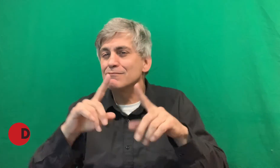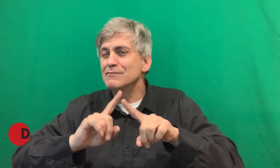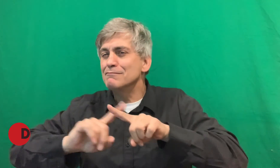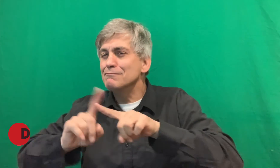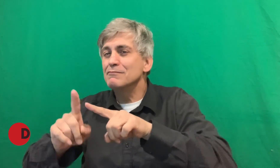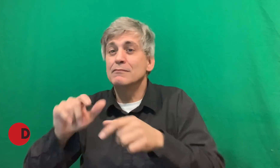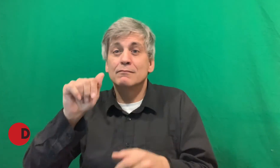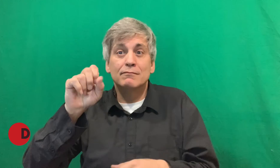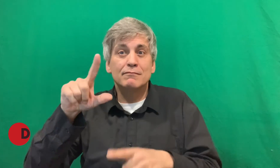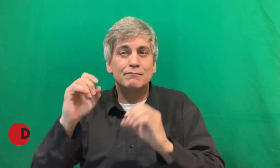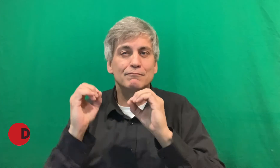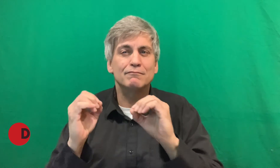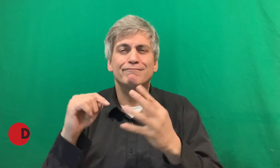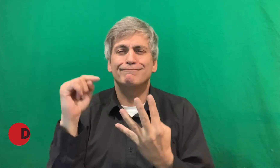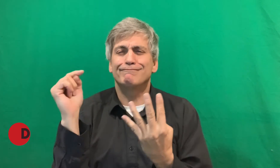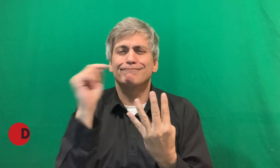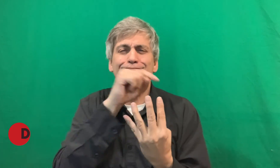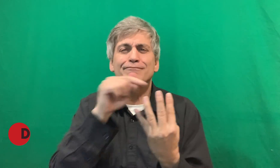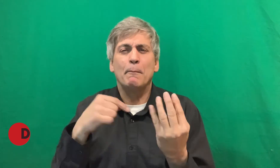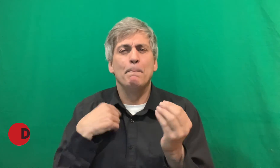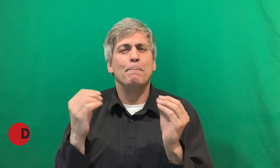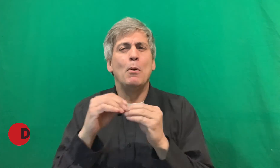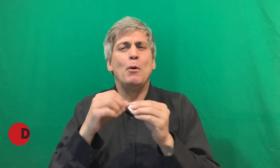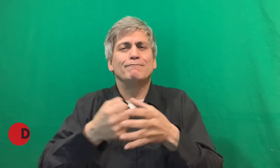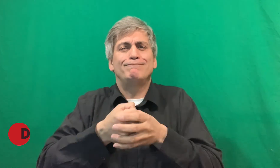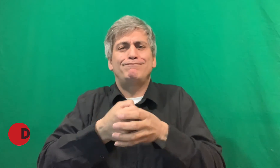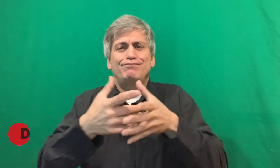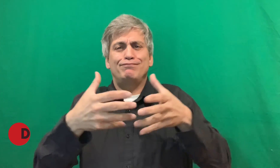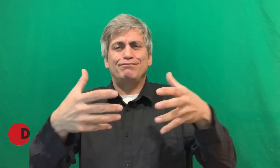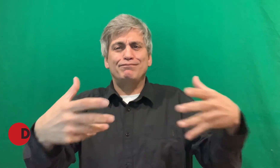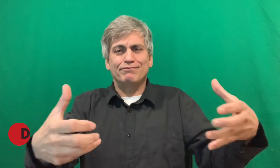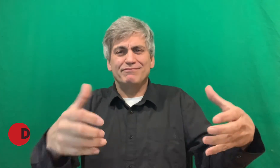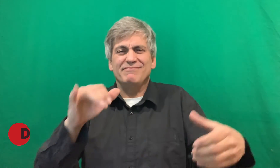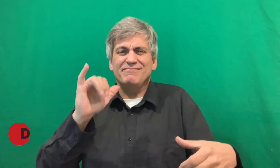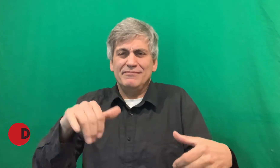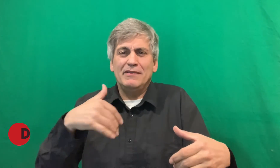With teachers of ASL and other topics and expanding to do more,